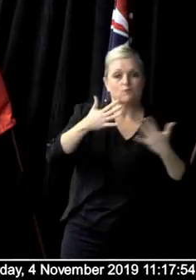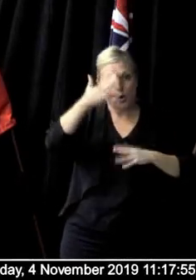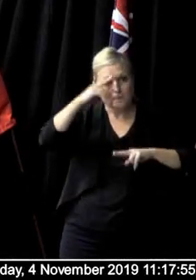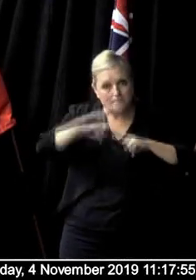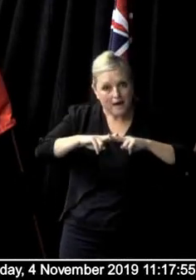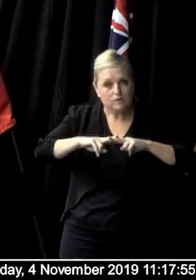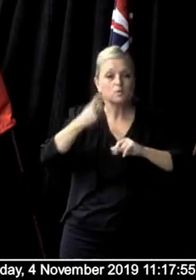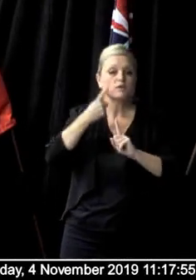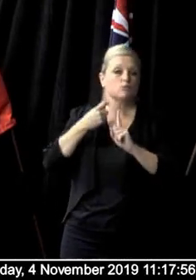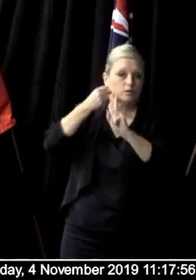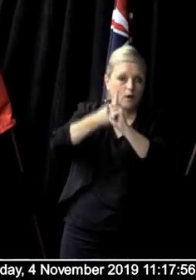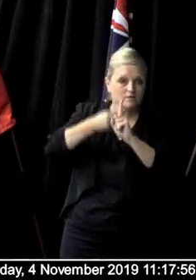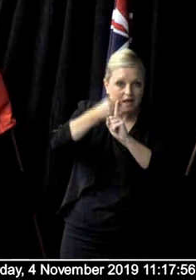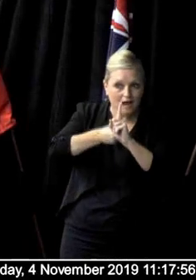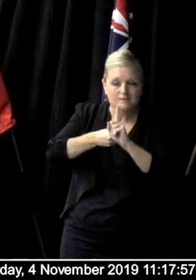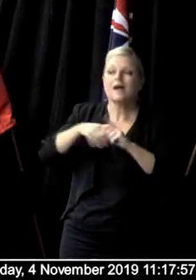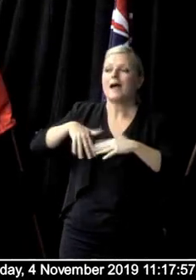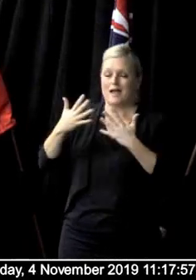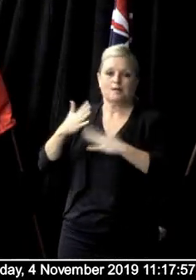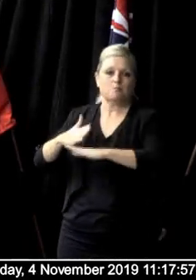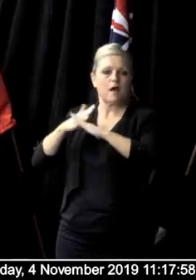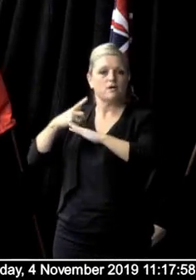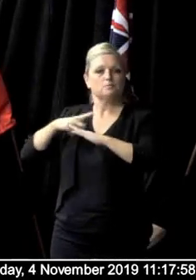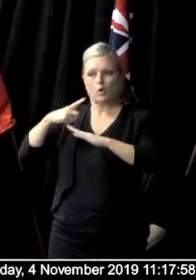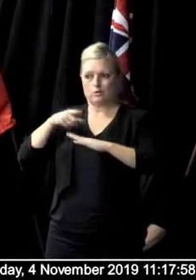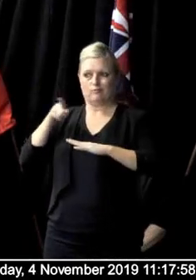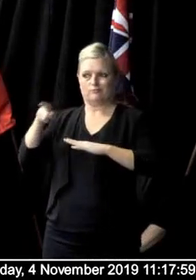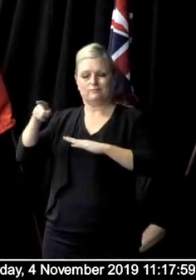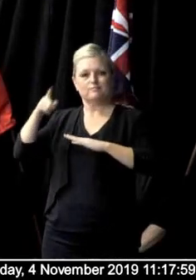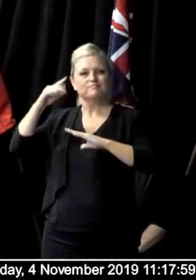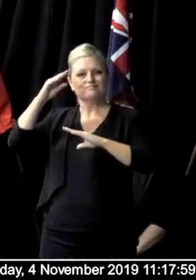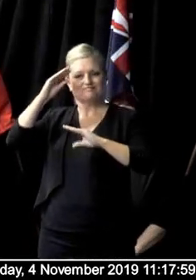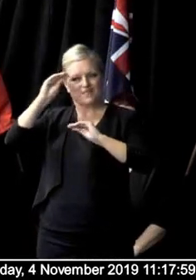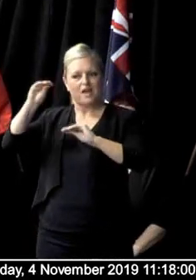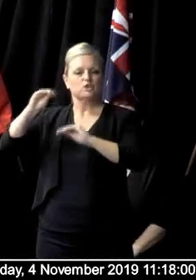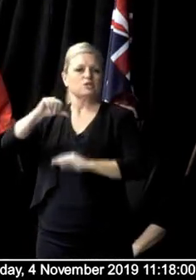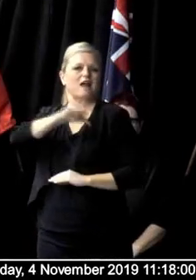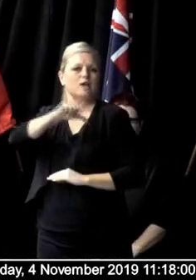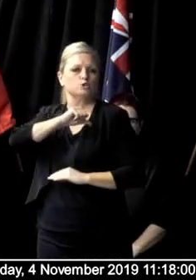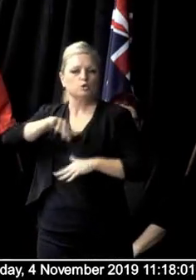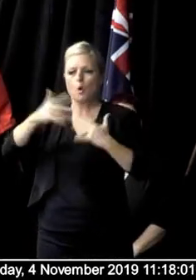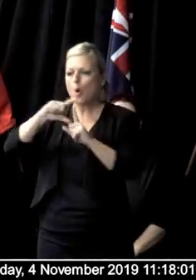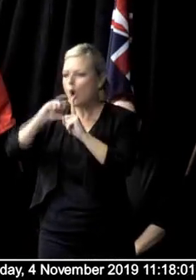with disability, and barriers faced because of school educator attitude, culture or training and knowledge.